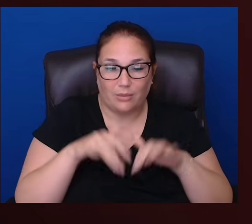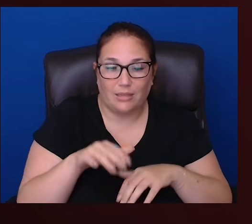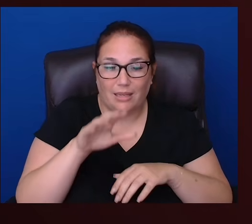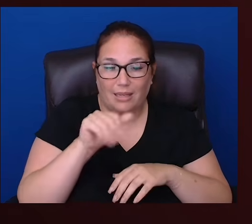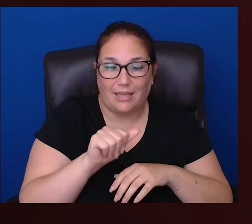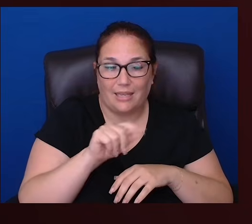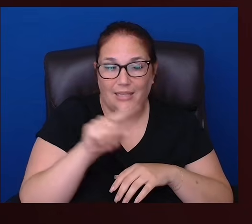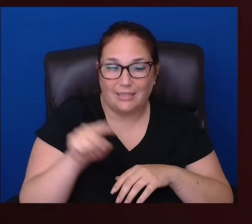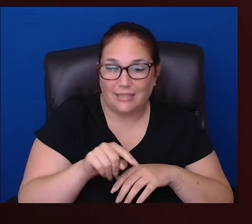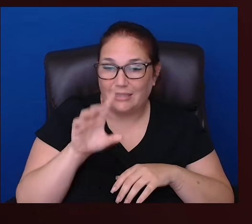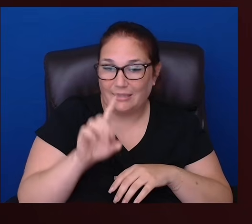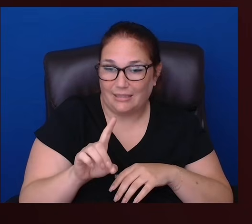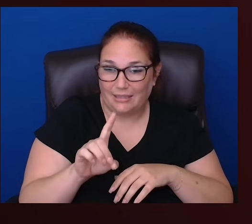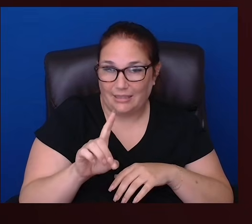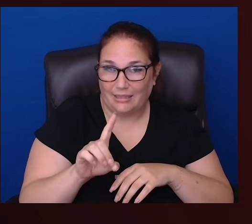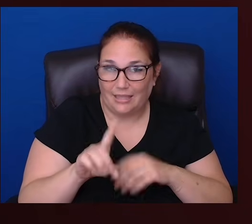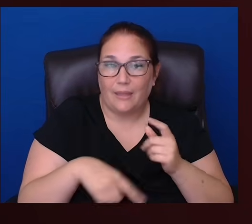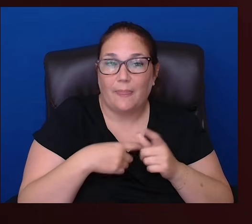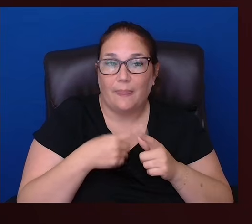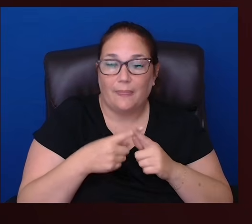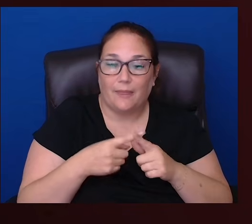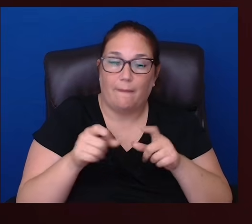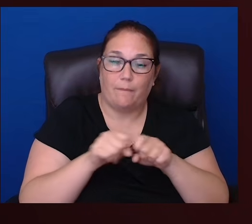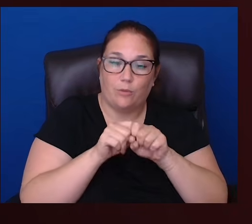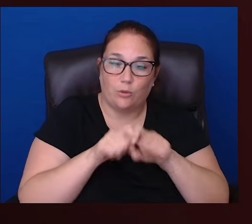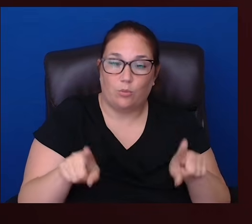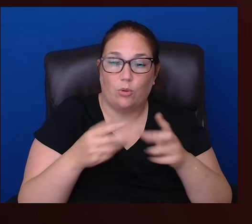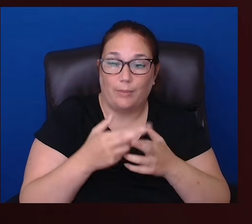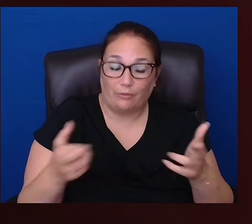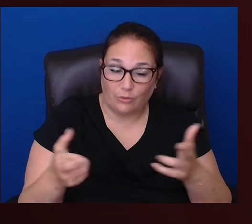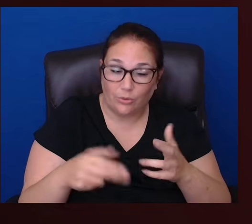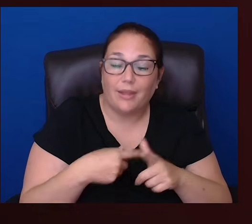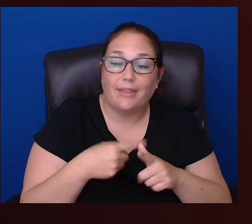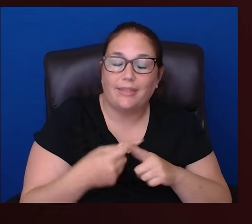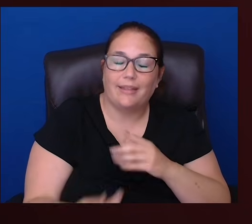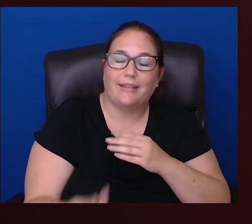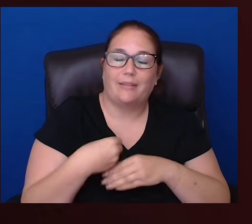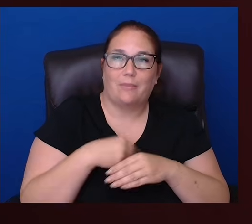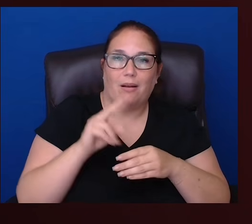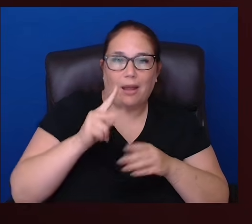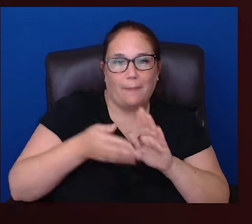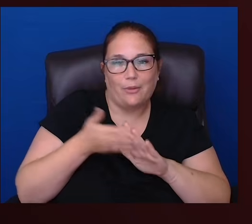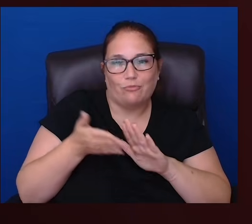" this would deploy those resources and give me an up and running set of